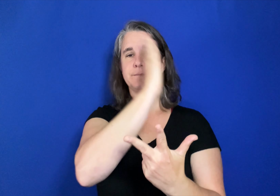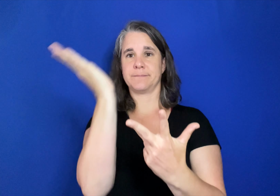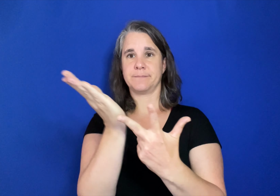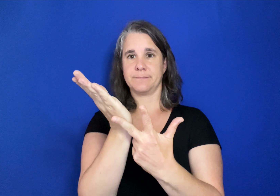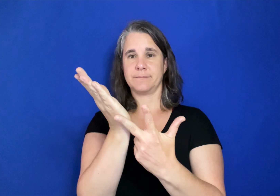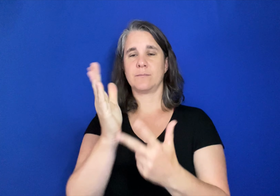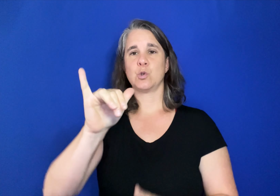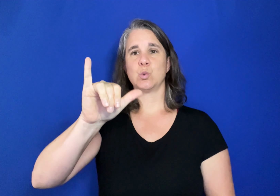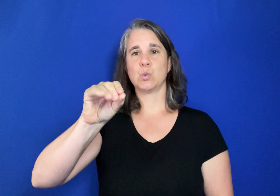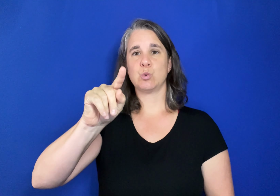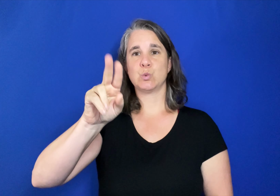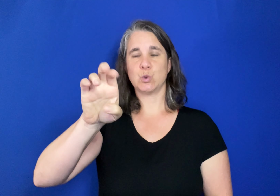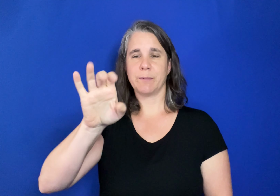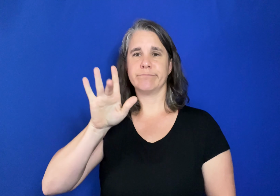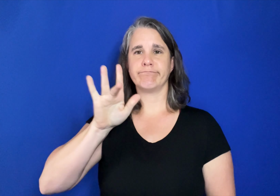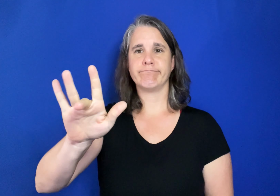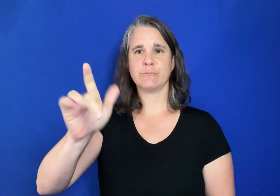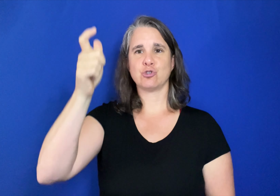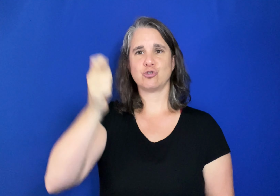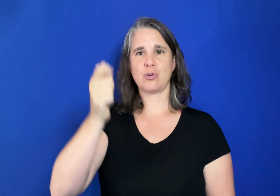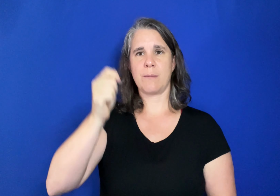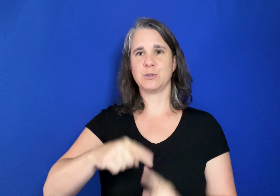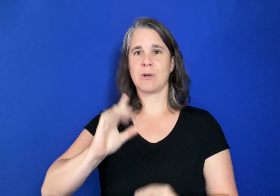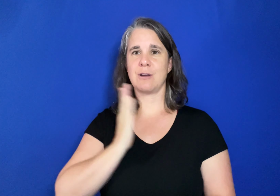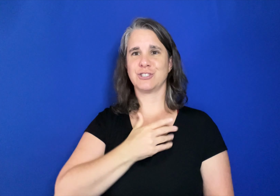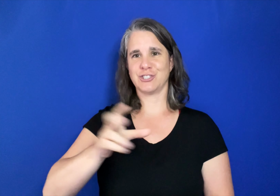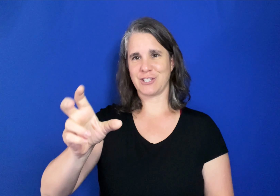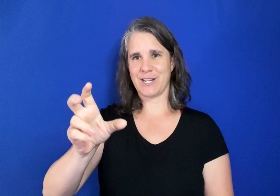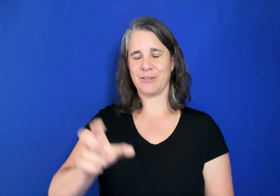Last, subscribe to our IDS YouTube channel